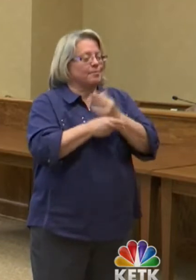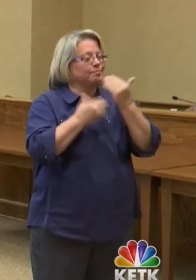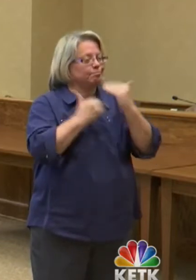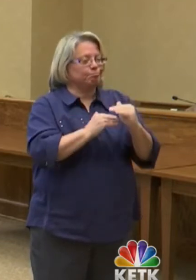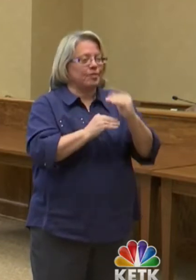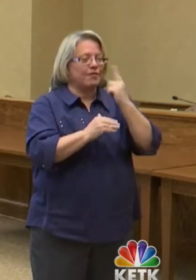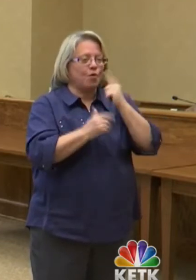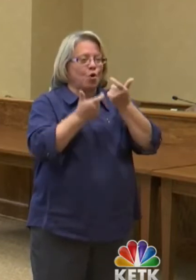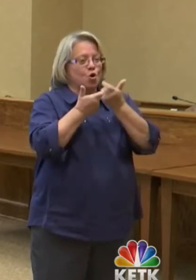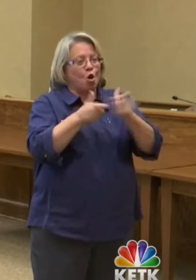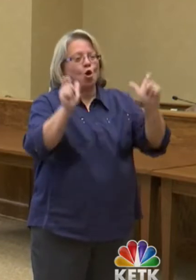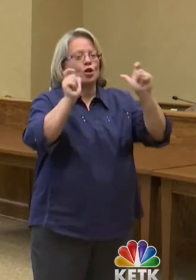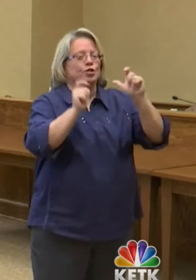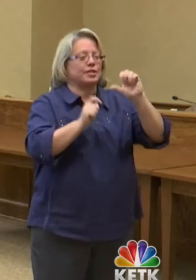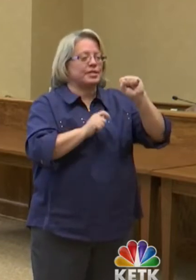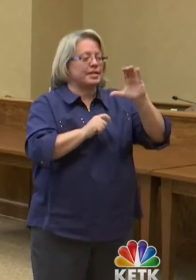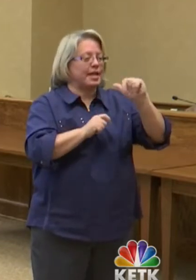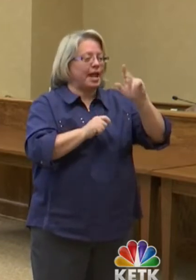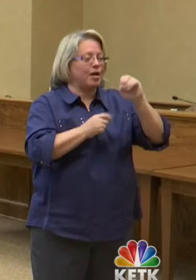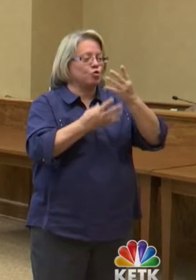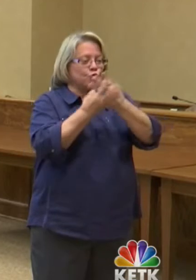MANY OF THESE ARE COMING ALONG.